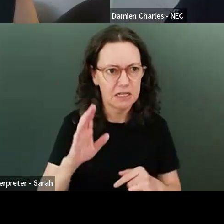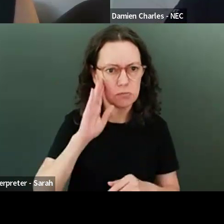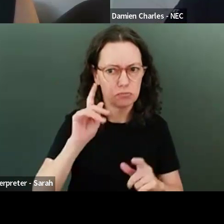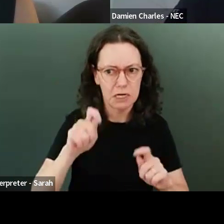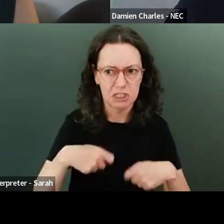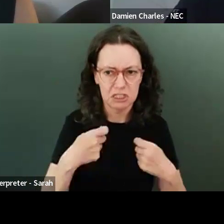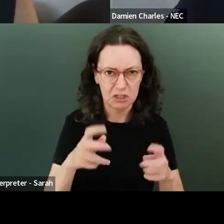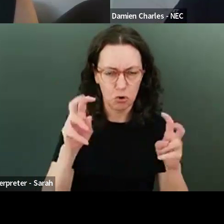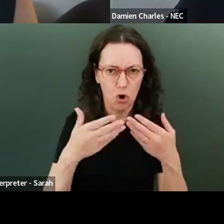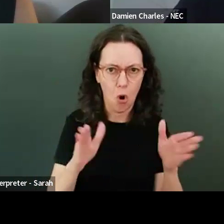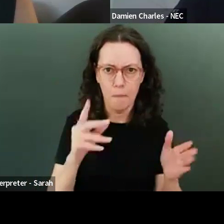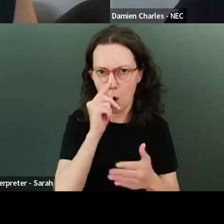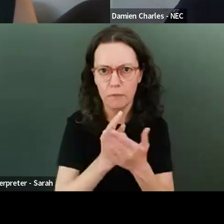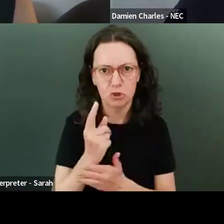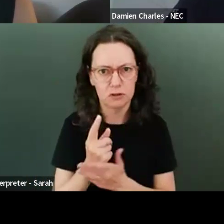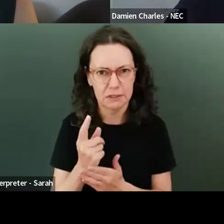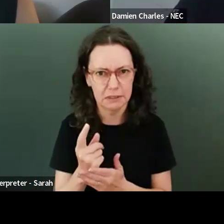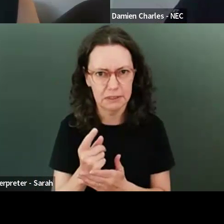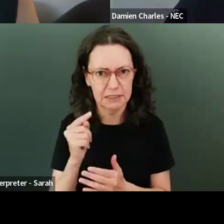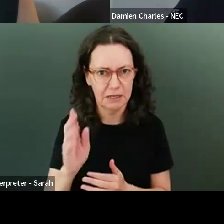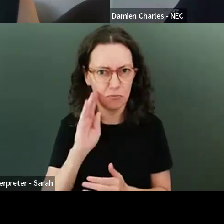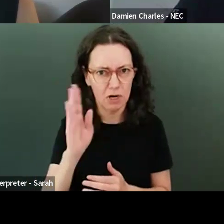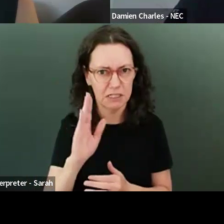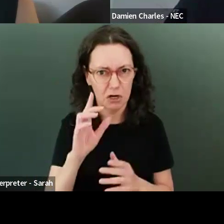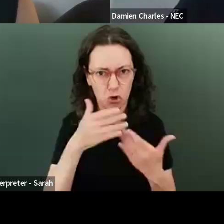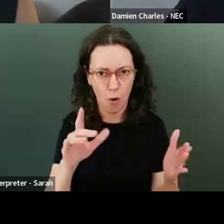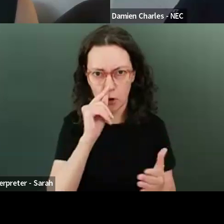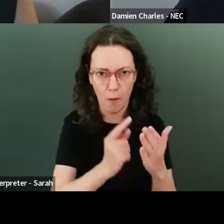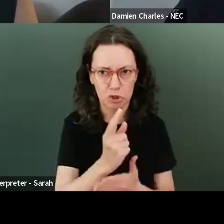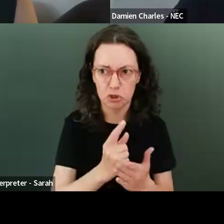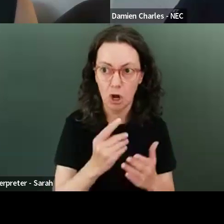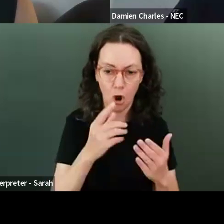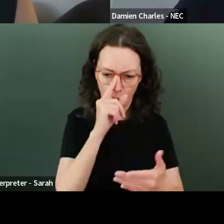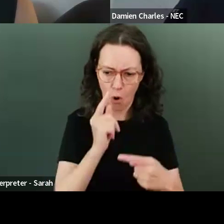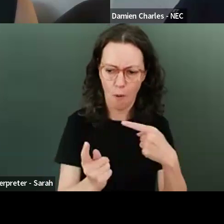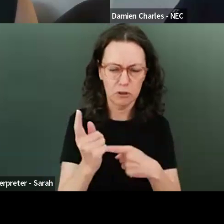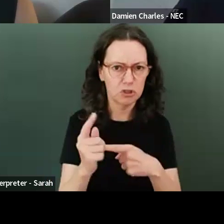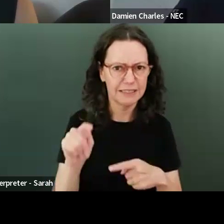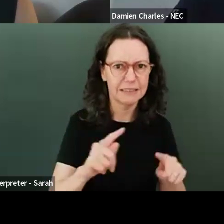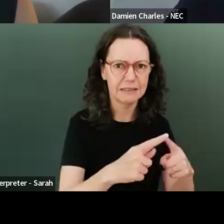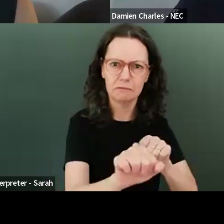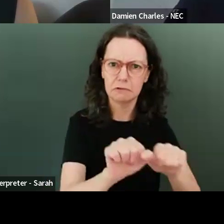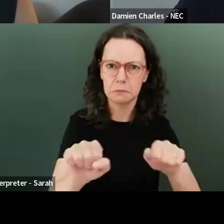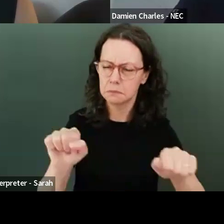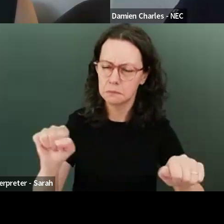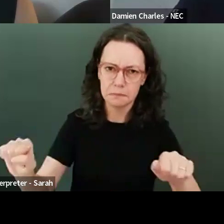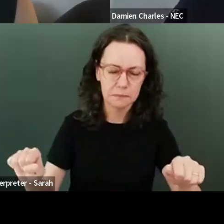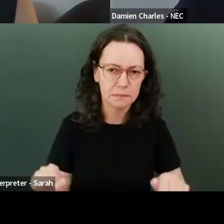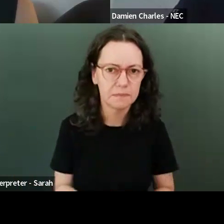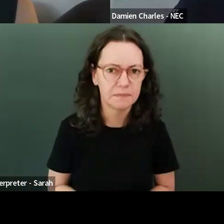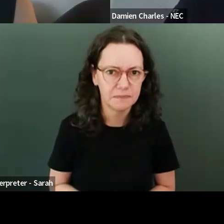opportunities those opportunities will look unique